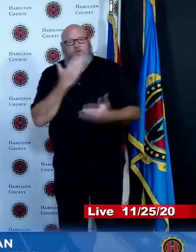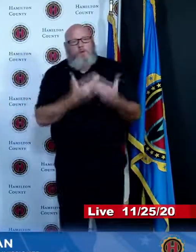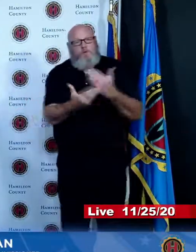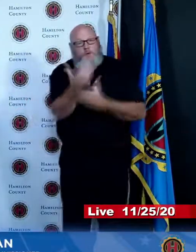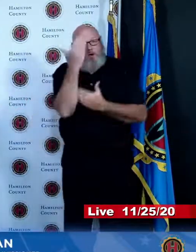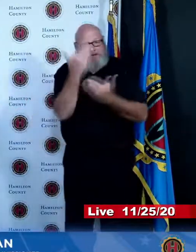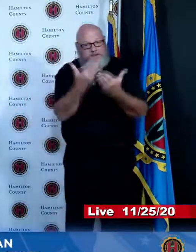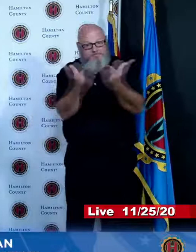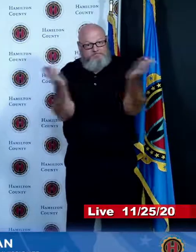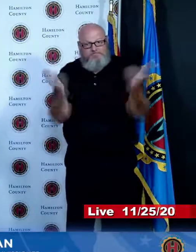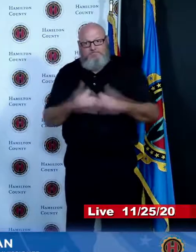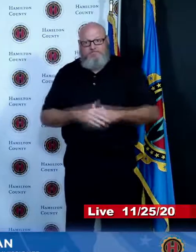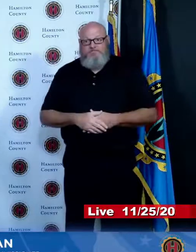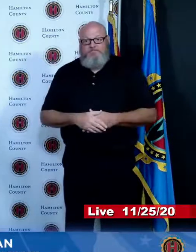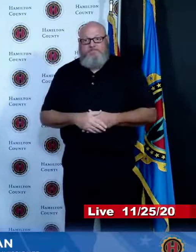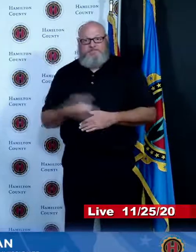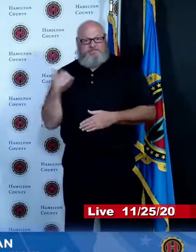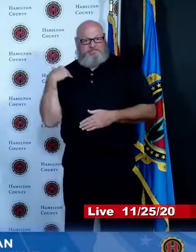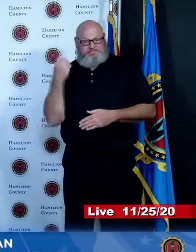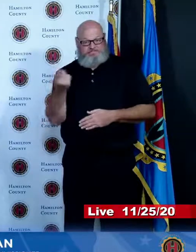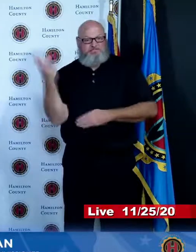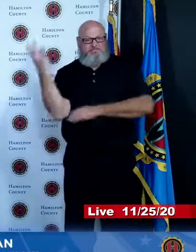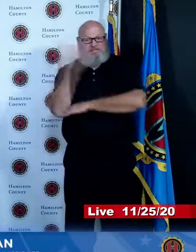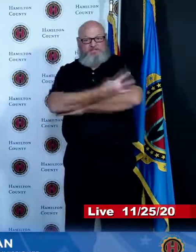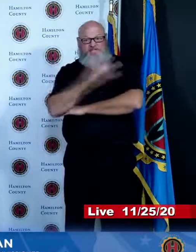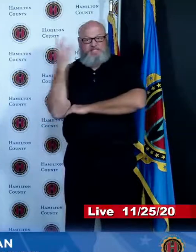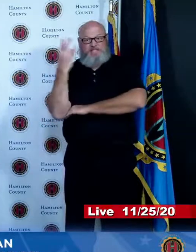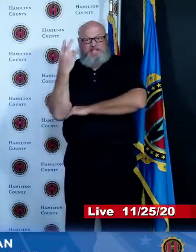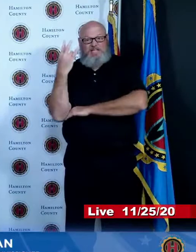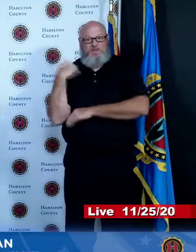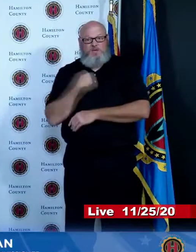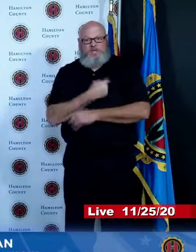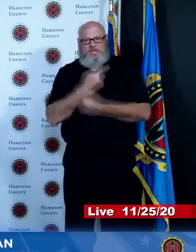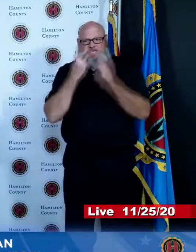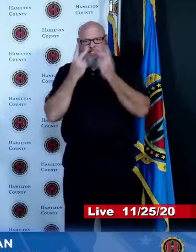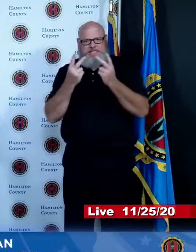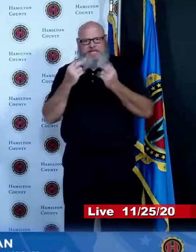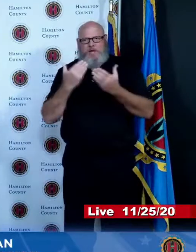have seen a slight slowdown in the number of new Delhi cases as Commissioner Driehaus just